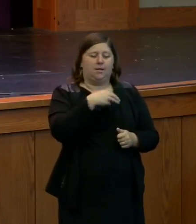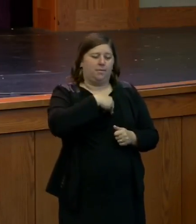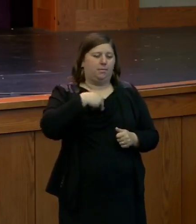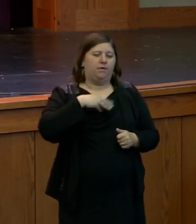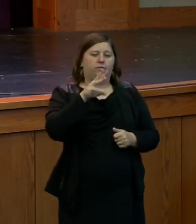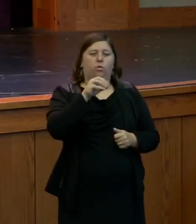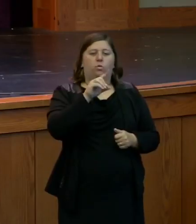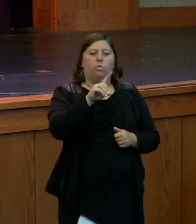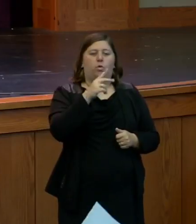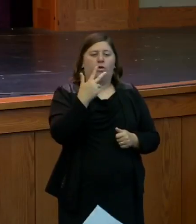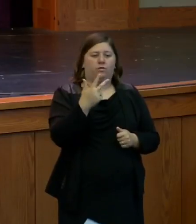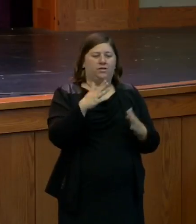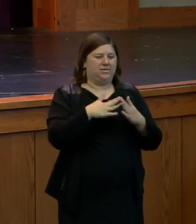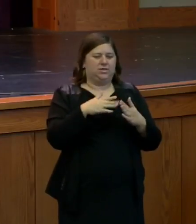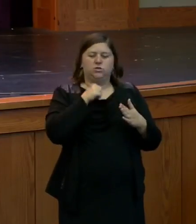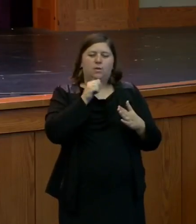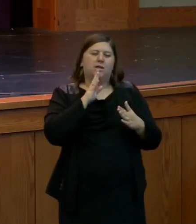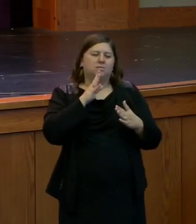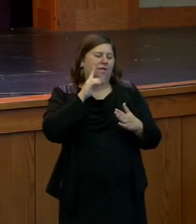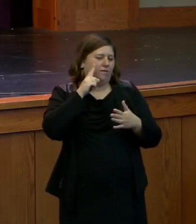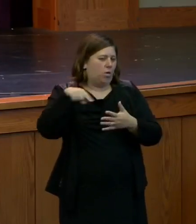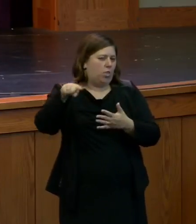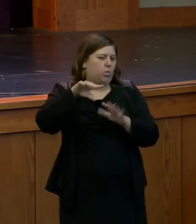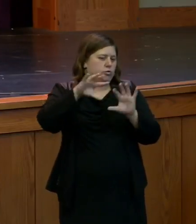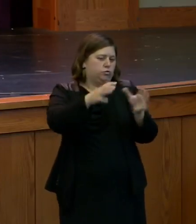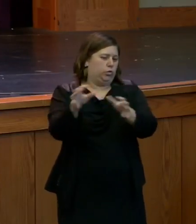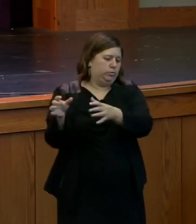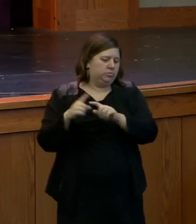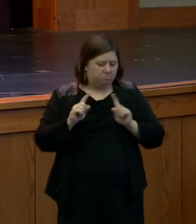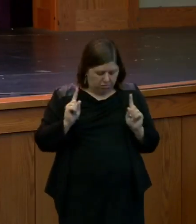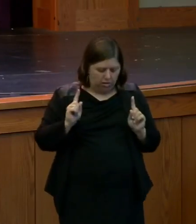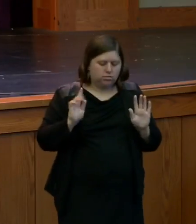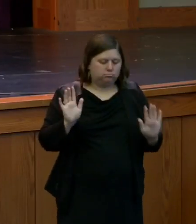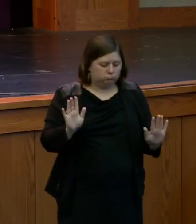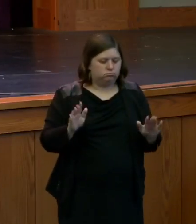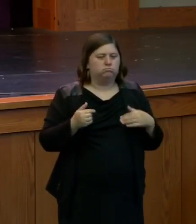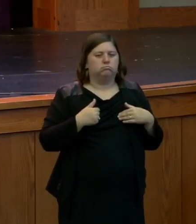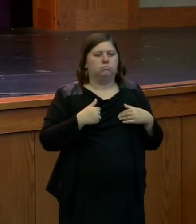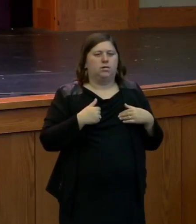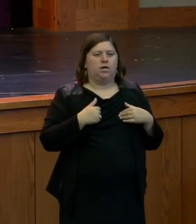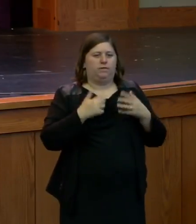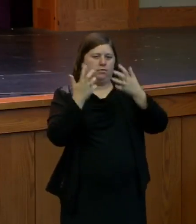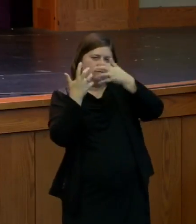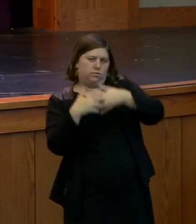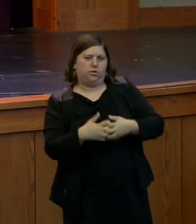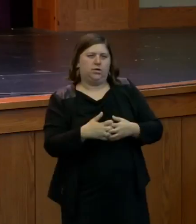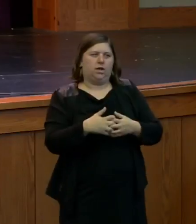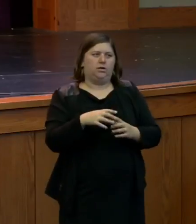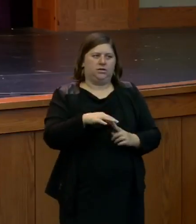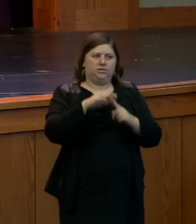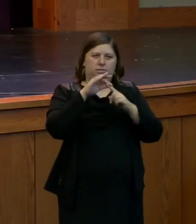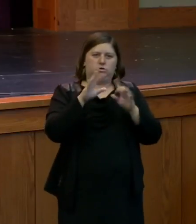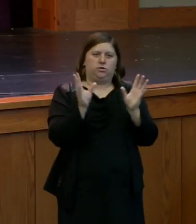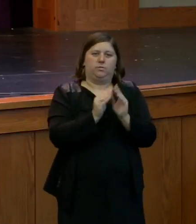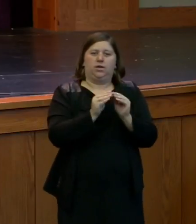SO I DON'T SPEAK FOR ANY OF THOSE GROUPS HERE BUT I HAVE ARRANGED A SPECIAL MEETING OF OUR WARD 3 DELEGATES IN ABOUT